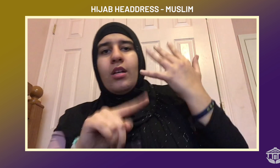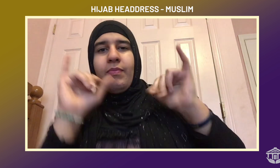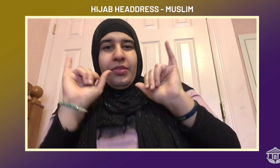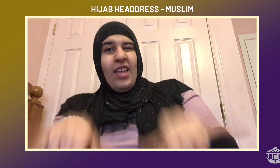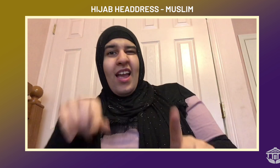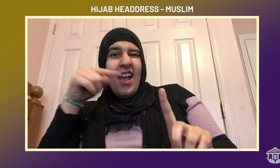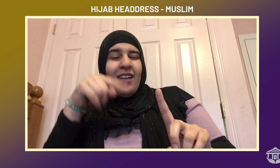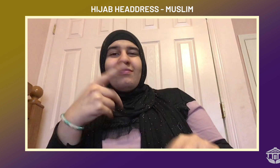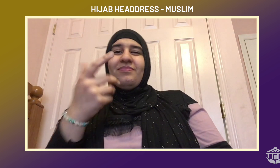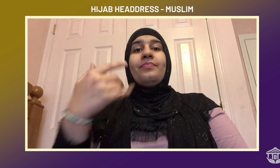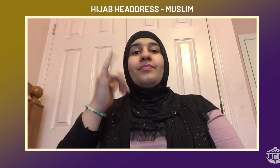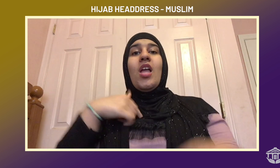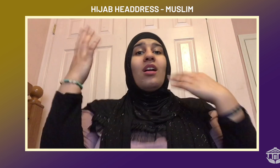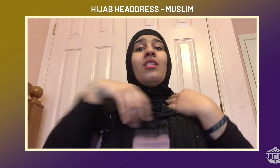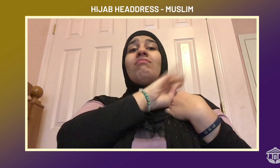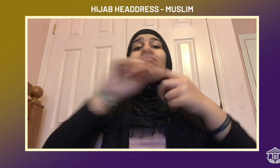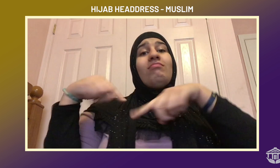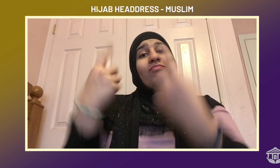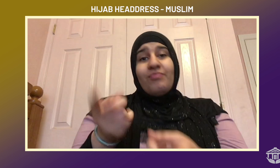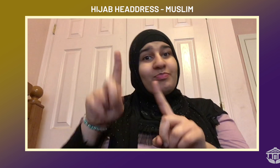We also know that traditionally women are something to be protected